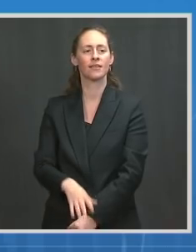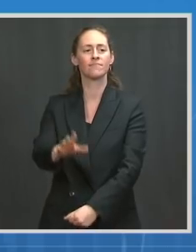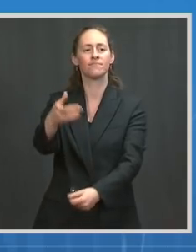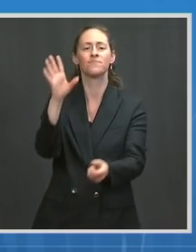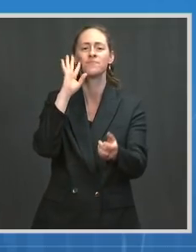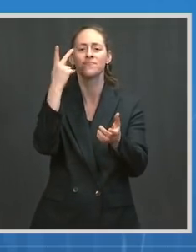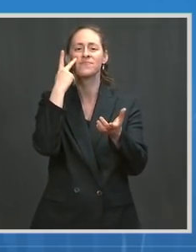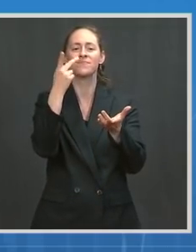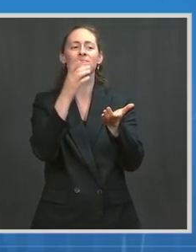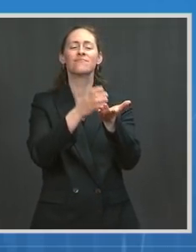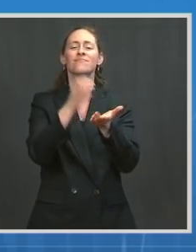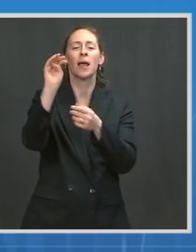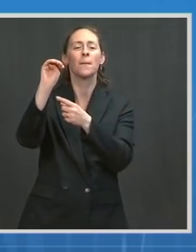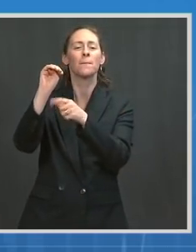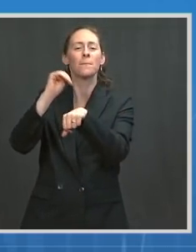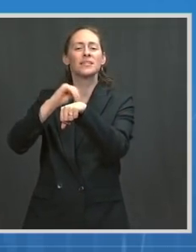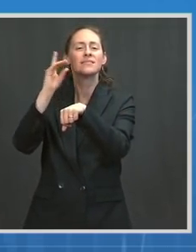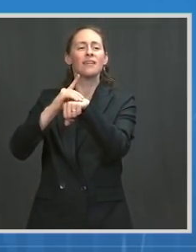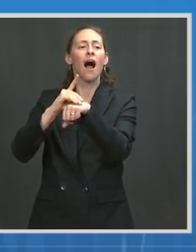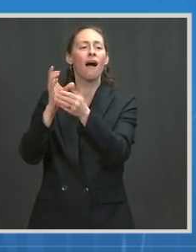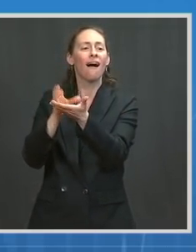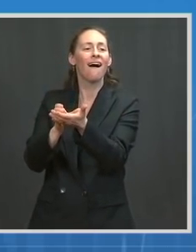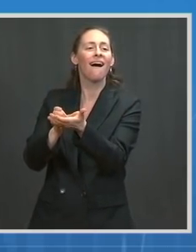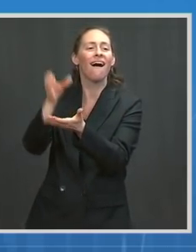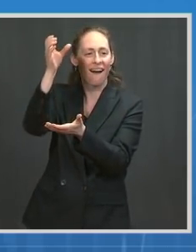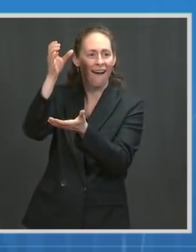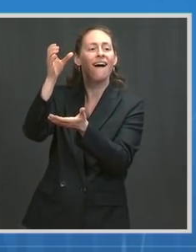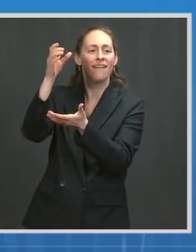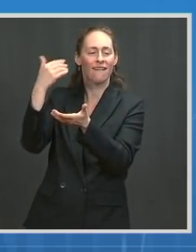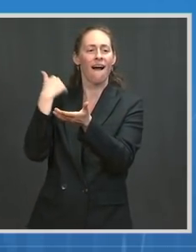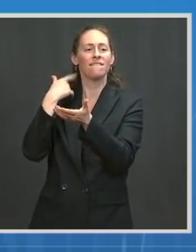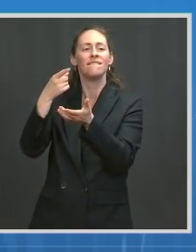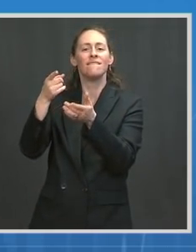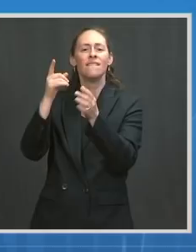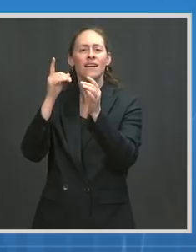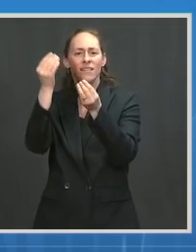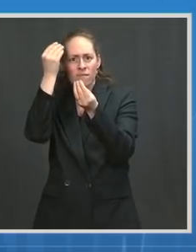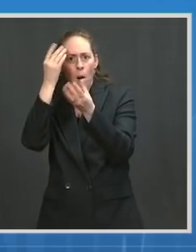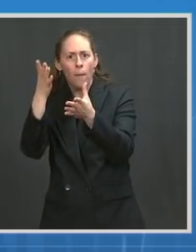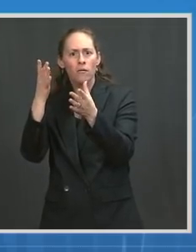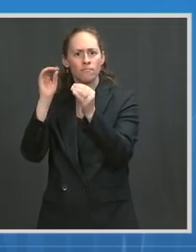Efforts around the country are not letting up and they cannot let up.